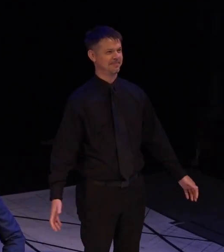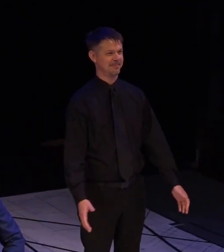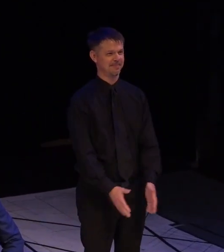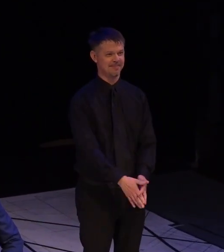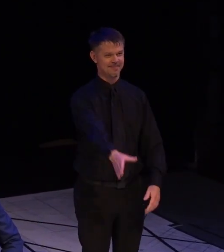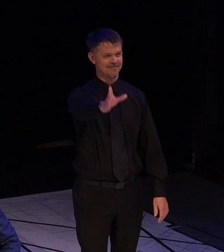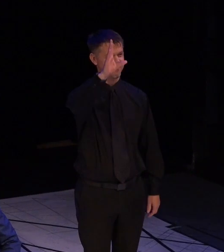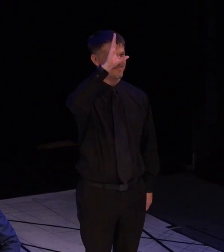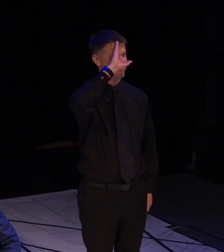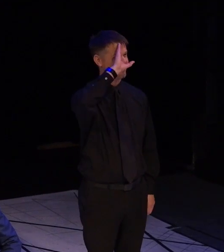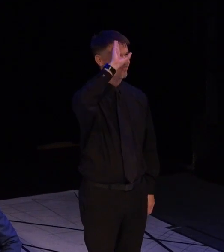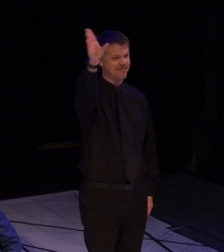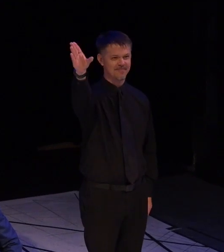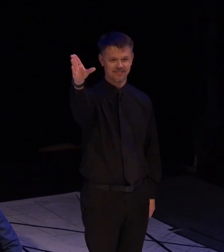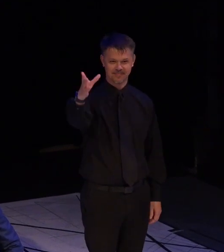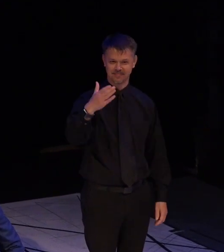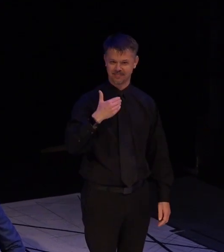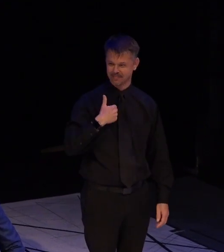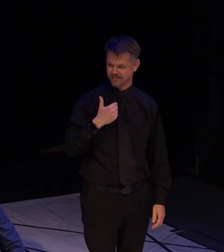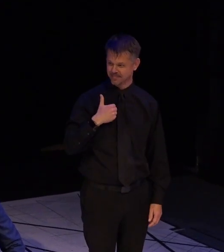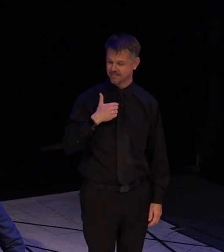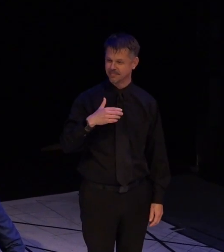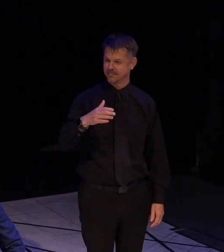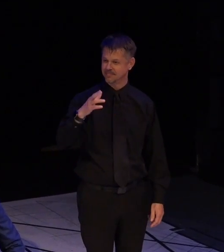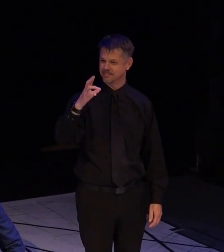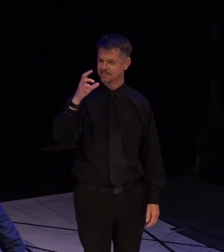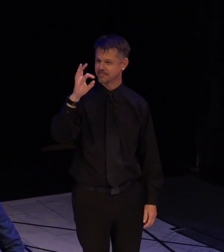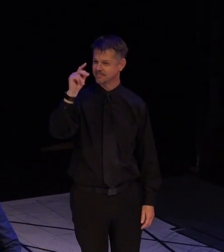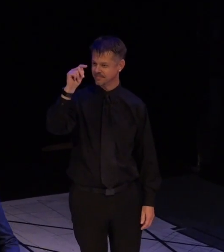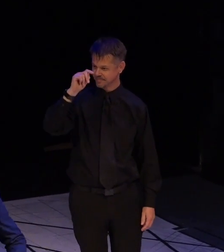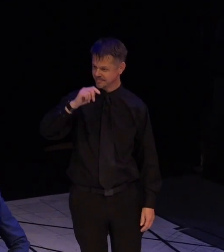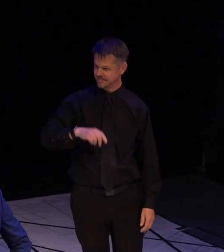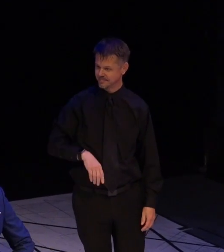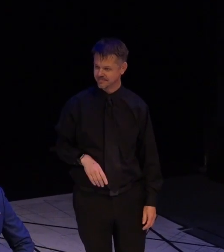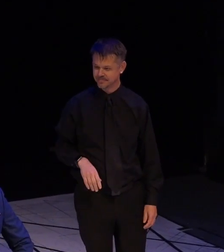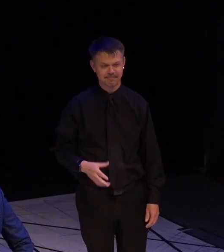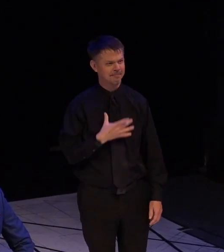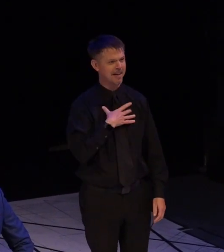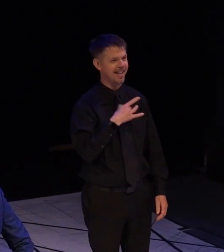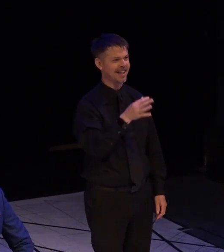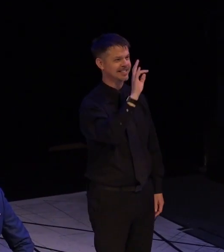Hi, I'm Chris. [Audience Member] Hey, Chris. I like sex.